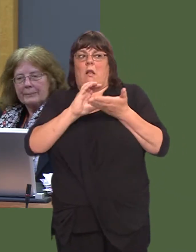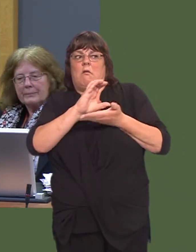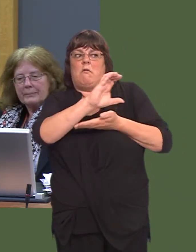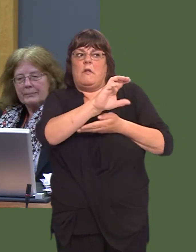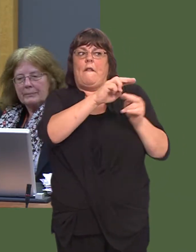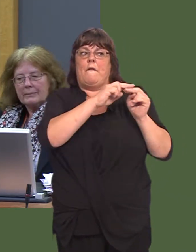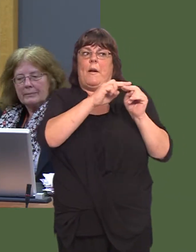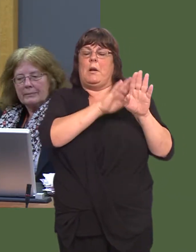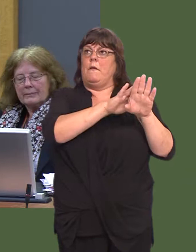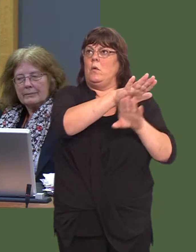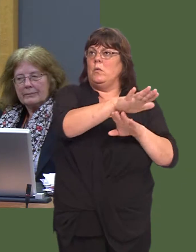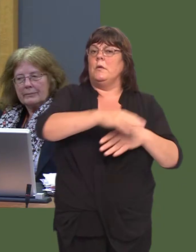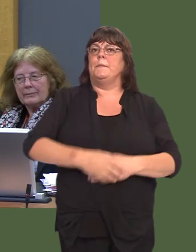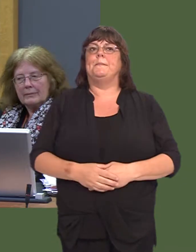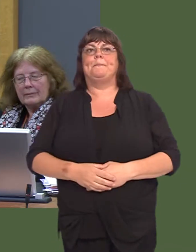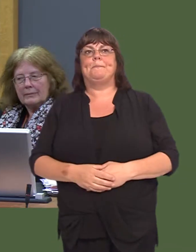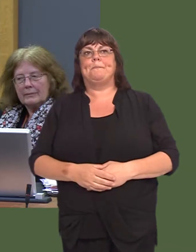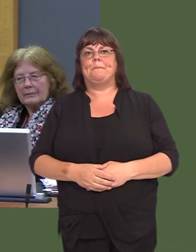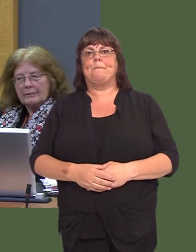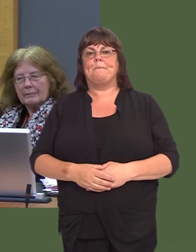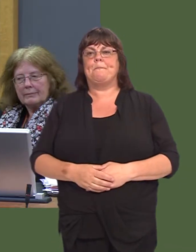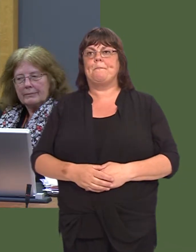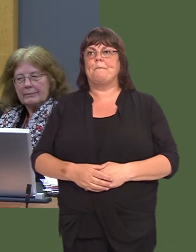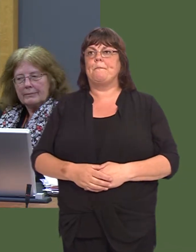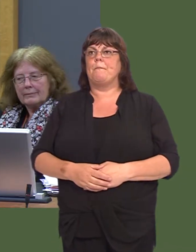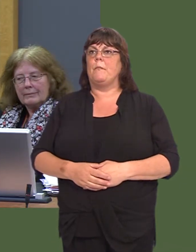Huw Irranca-Davies: So, along with this, there is also to be a full disregard of the war